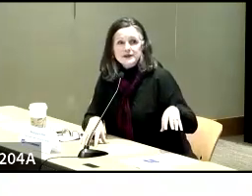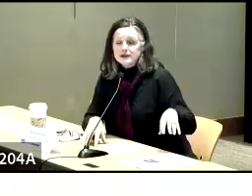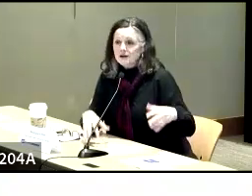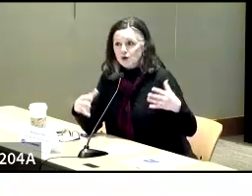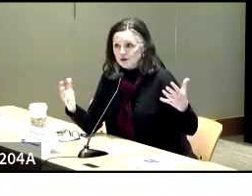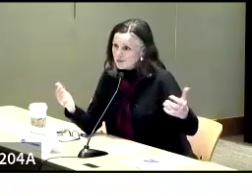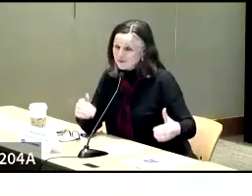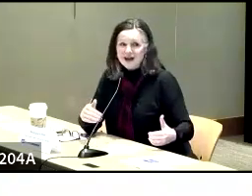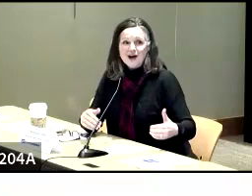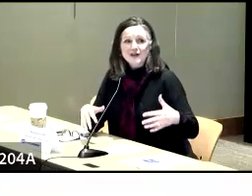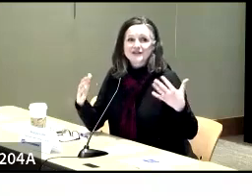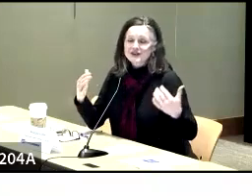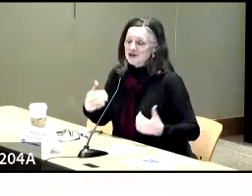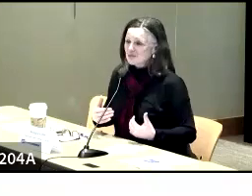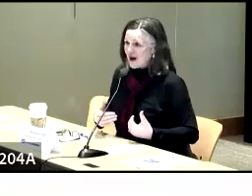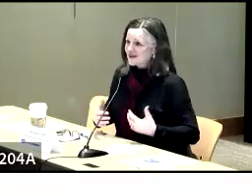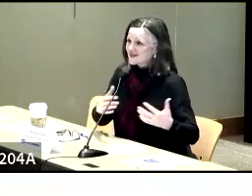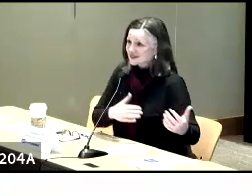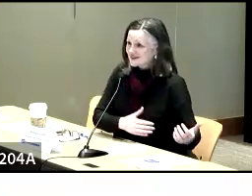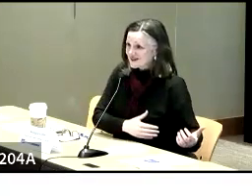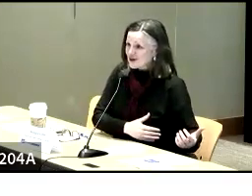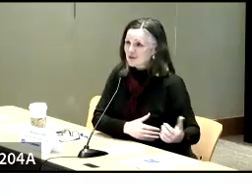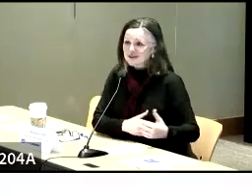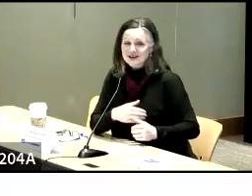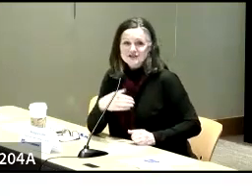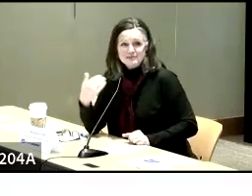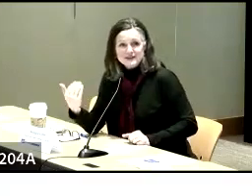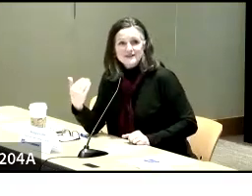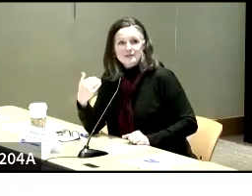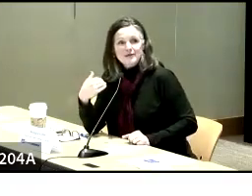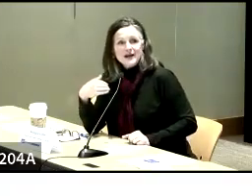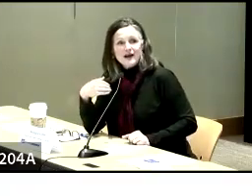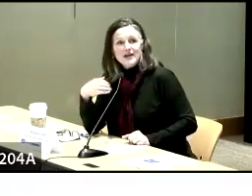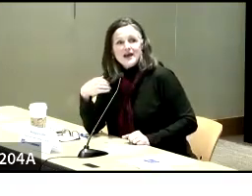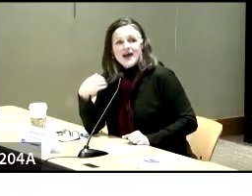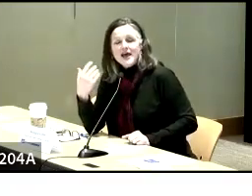We need, of course, public health and practice and the implementation piece of public health.